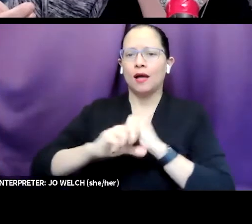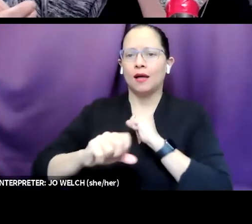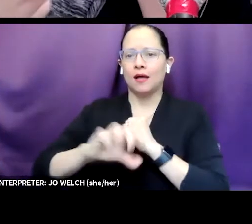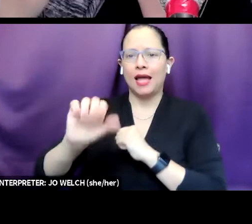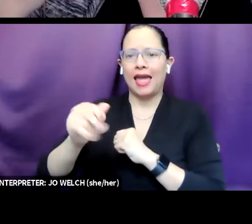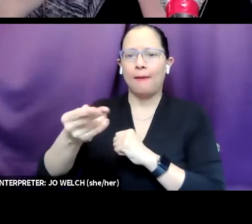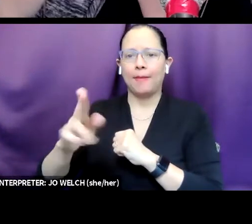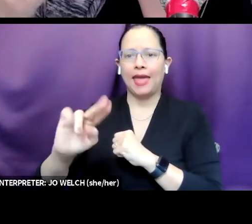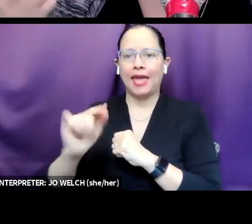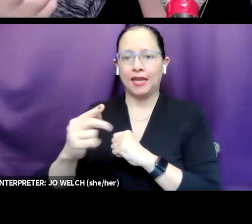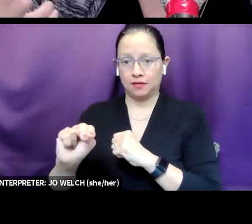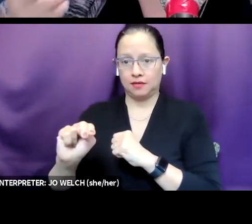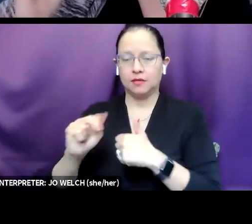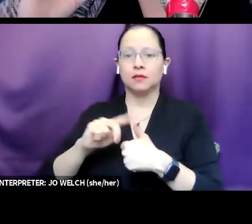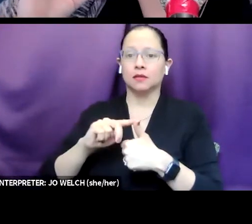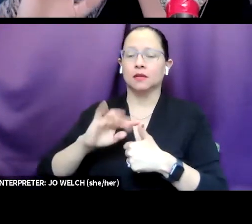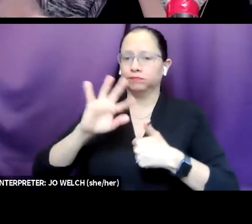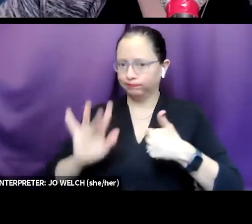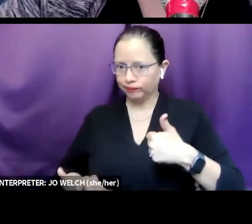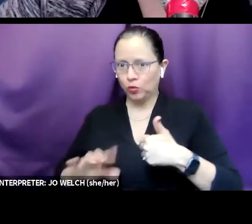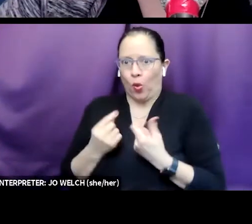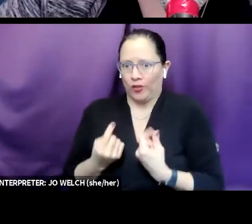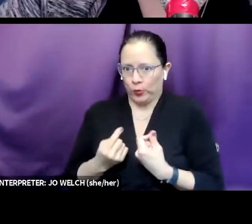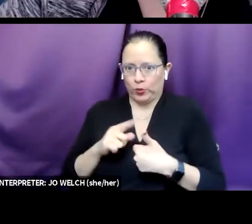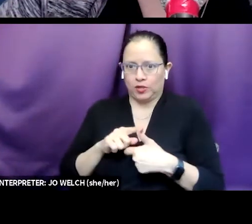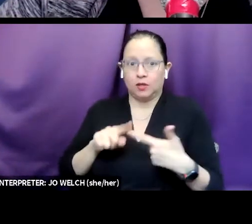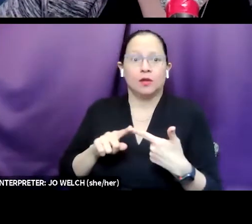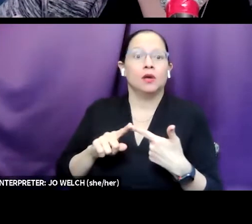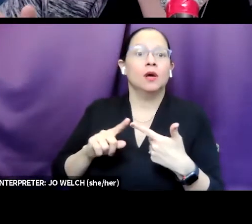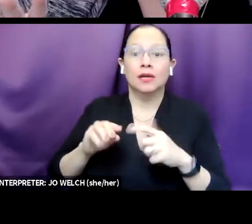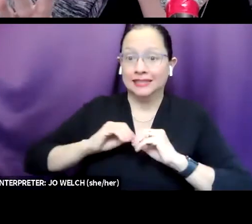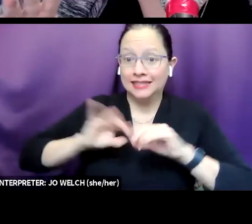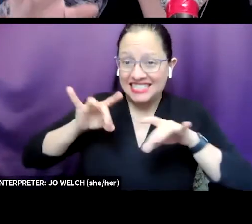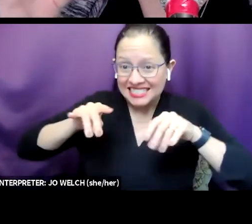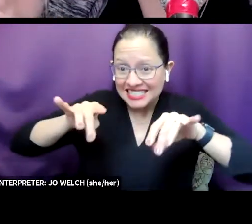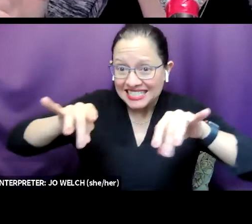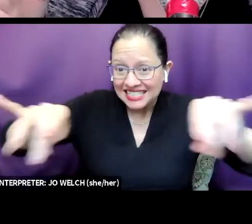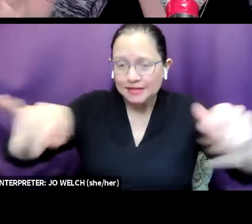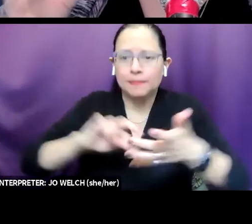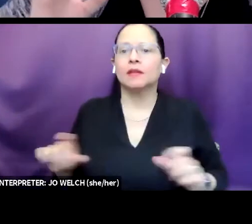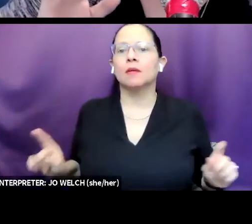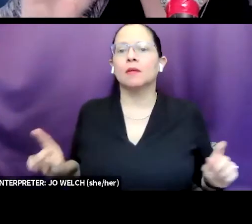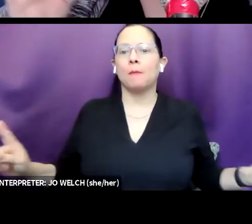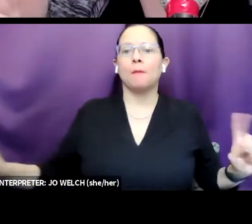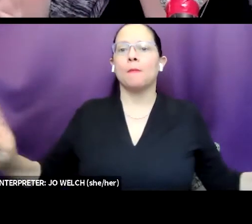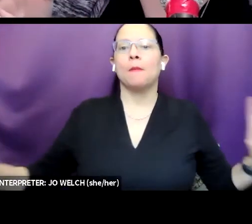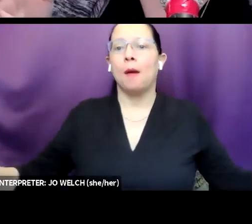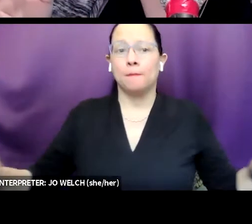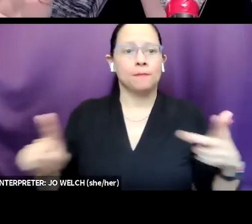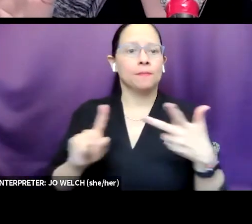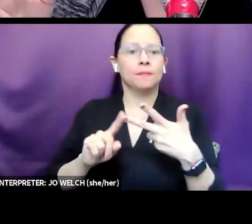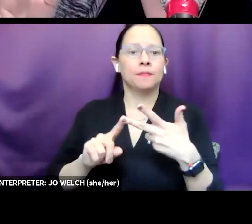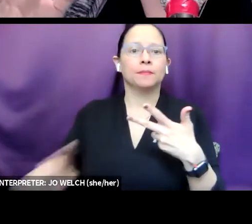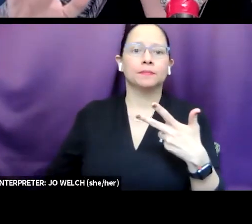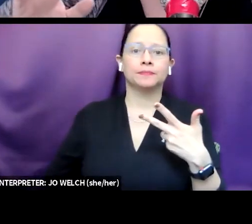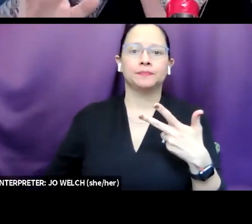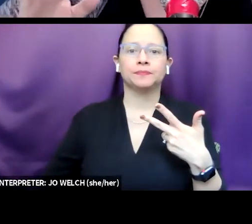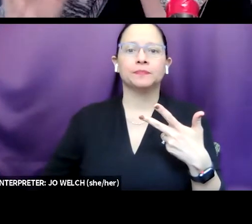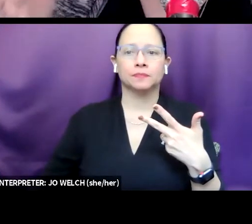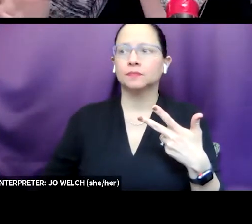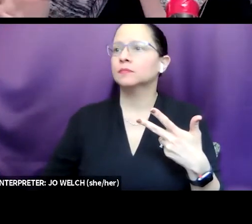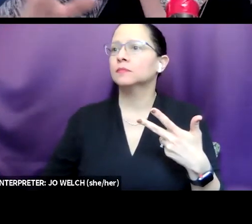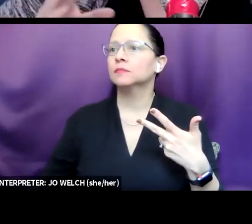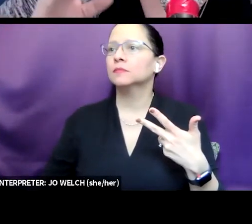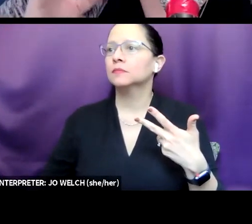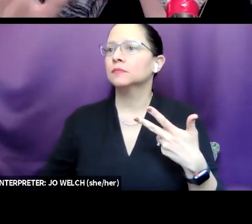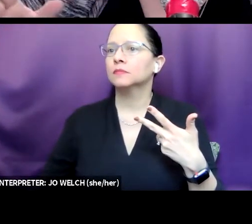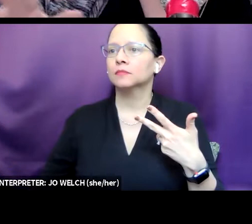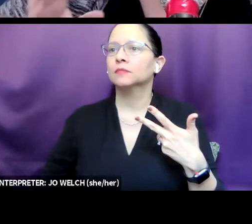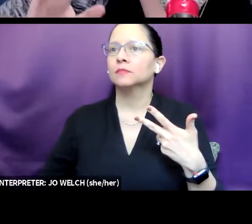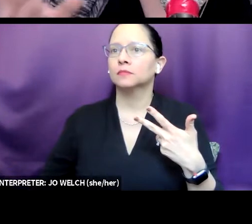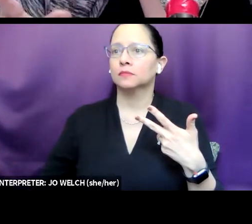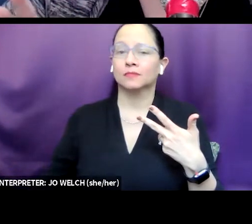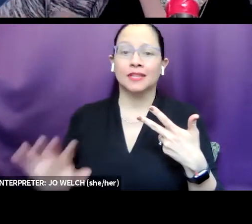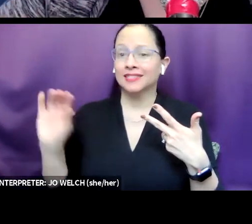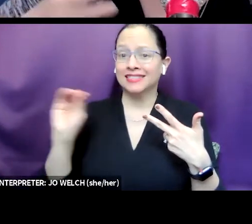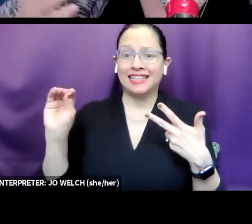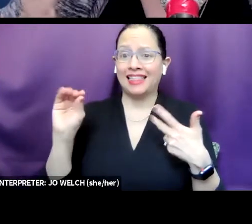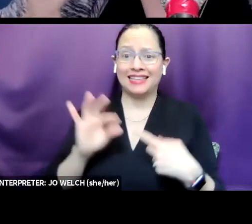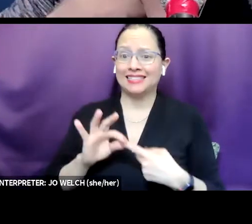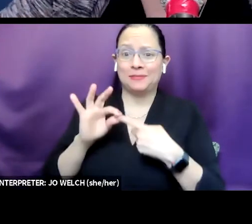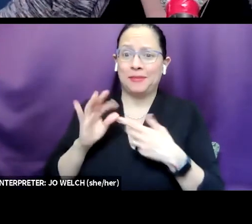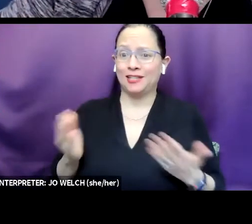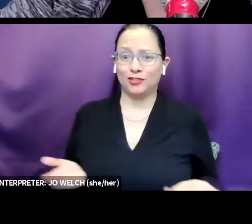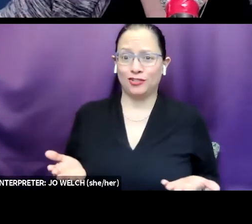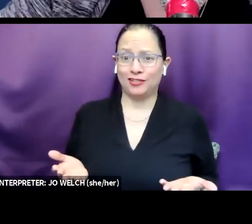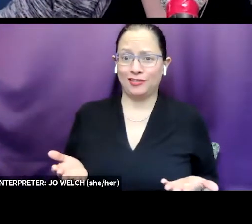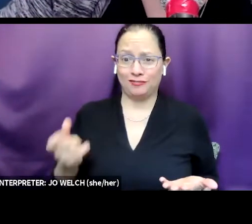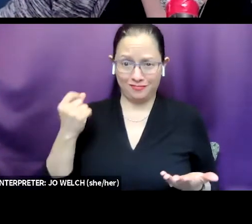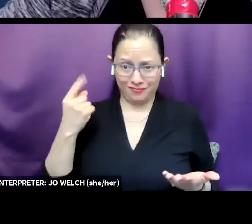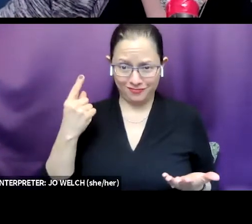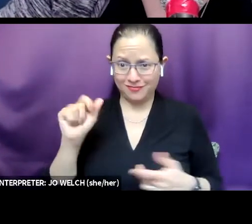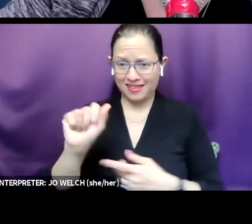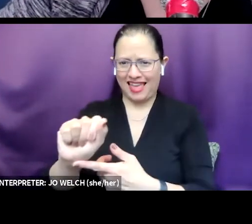Number three is actually where we find most manipulation campaigns so don't be diluted that like we somehow have this, you know, special AI or machine learning that can tell us where this stuff existed before.